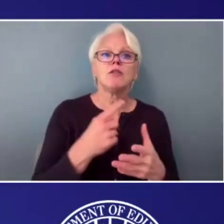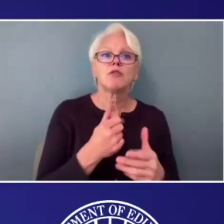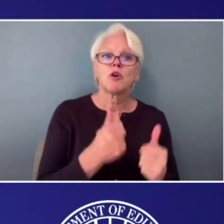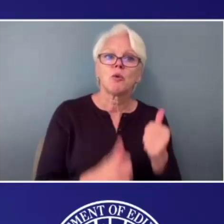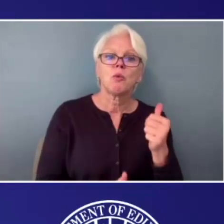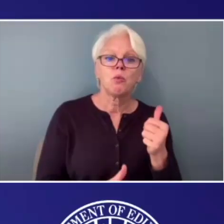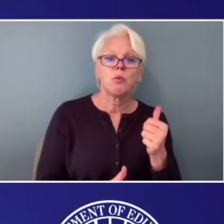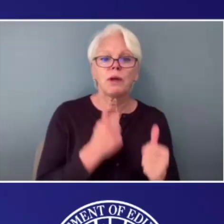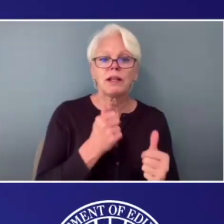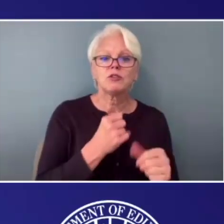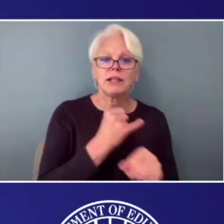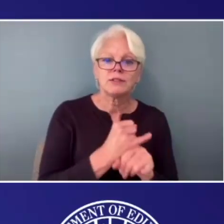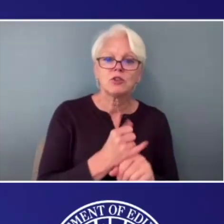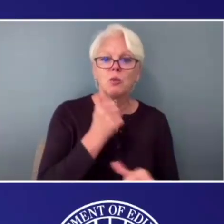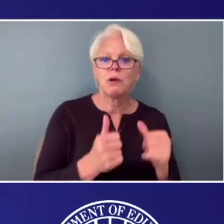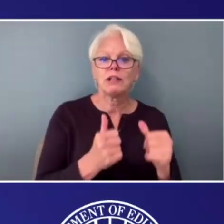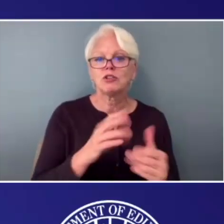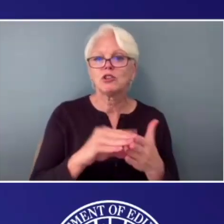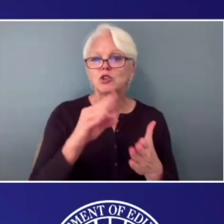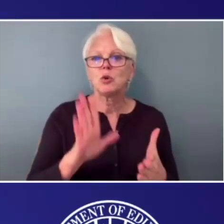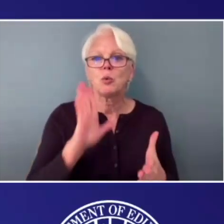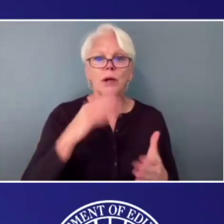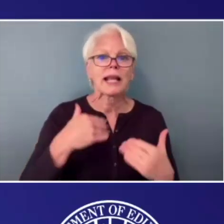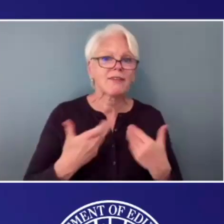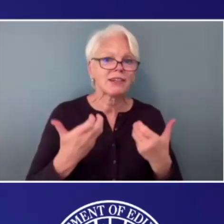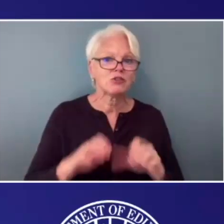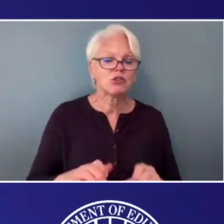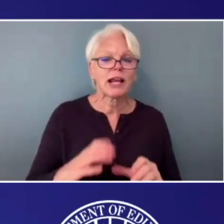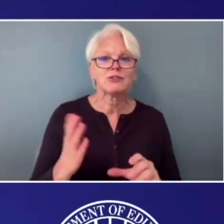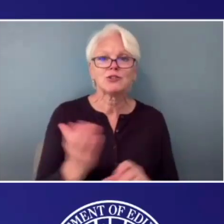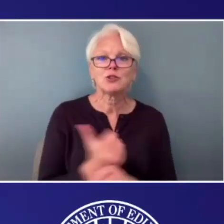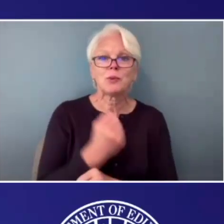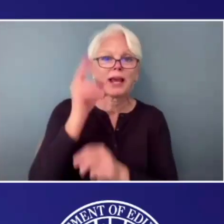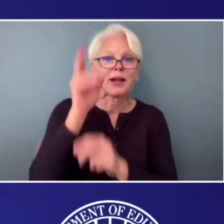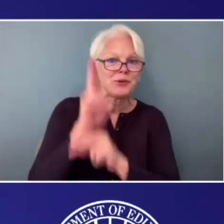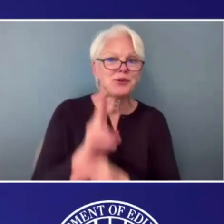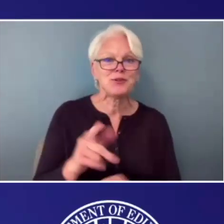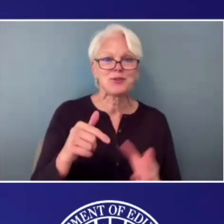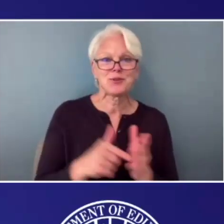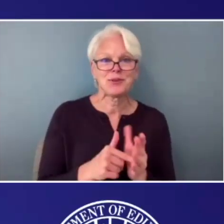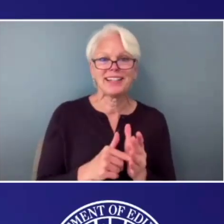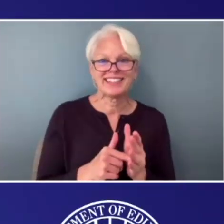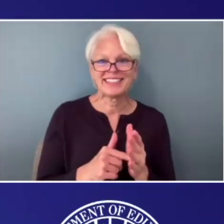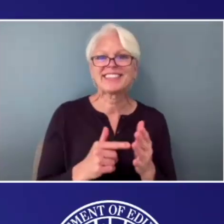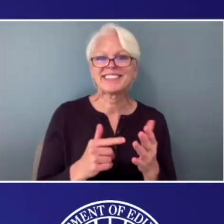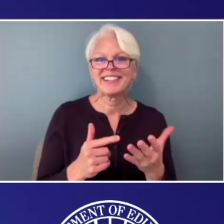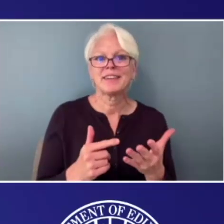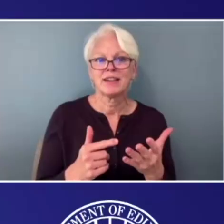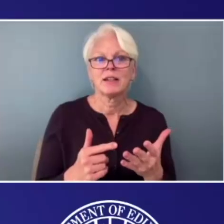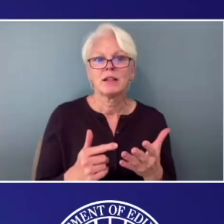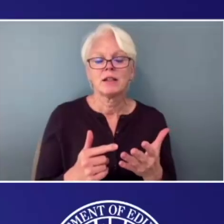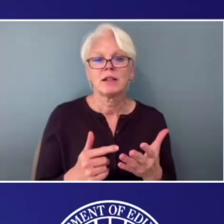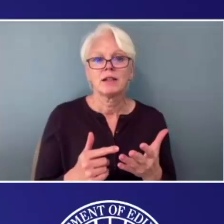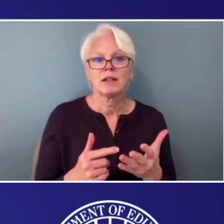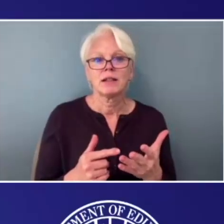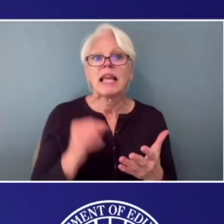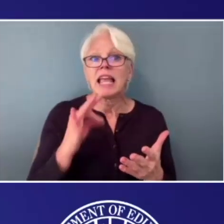what students would have a chance to get used to this in time. And if it was a change from our discussion